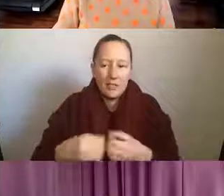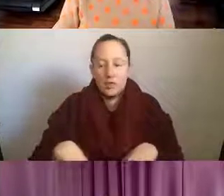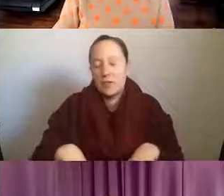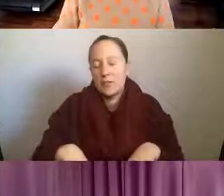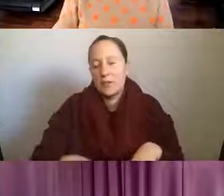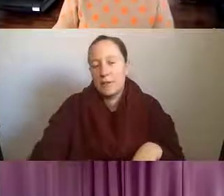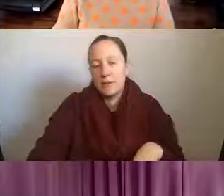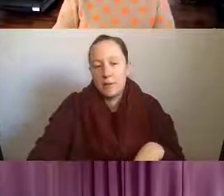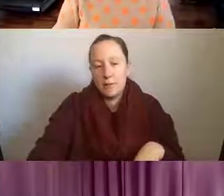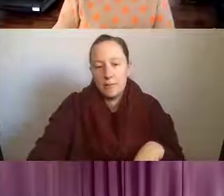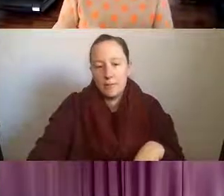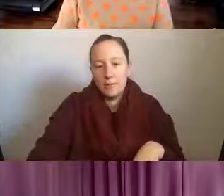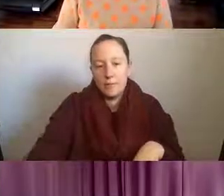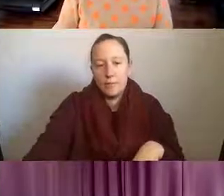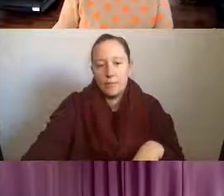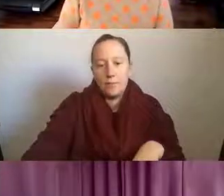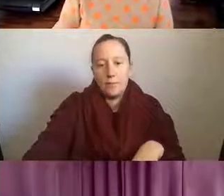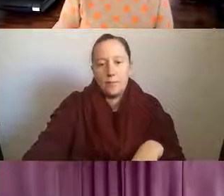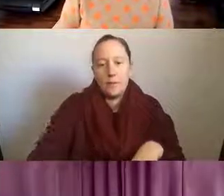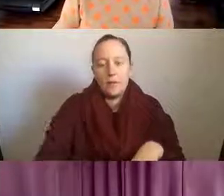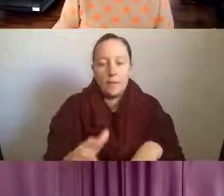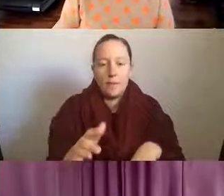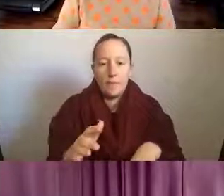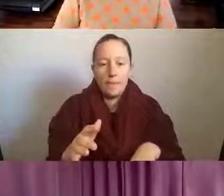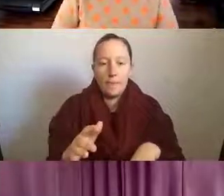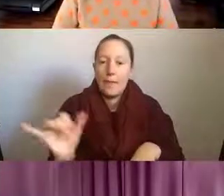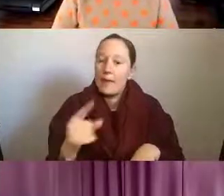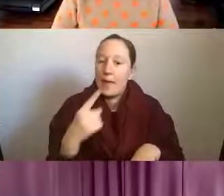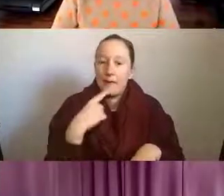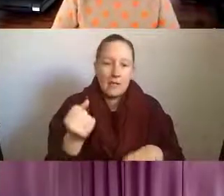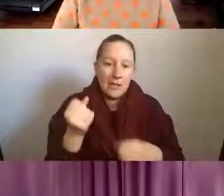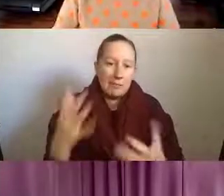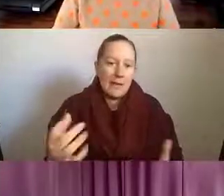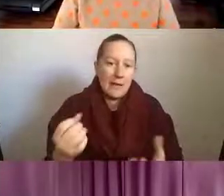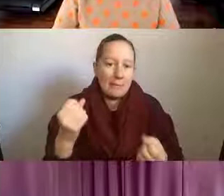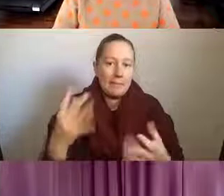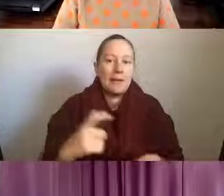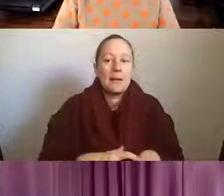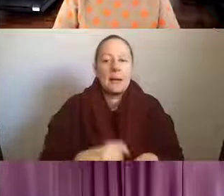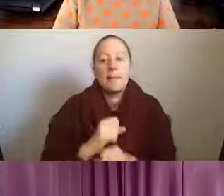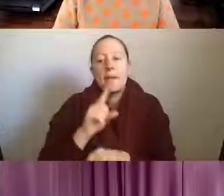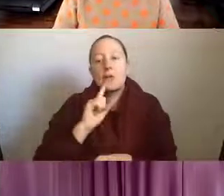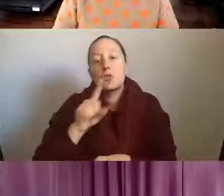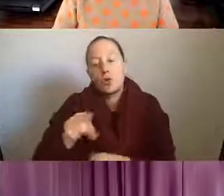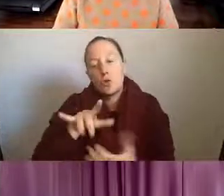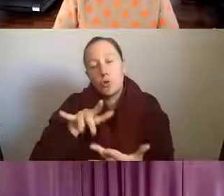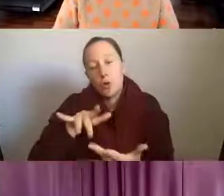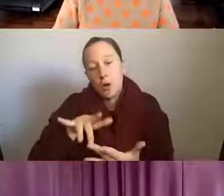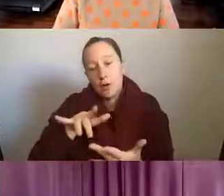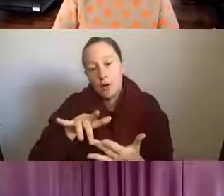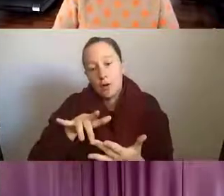And then, also, as I've said a lot of times during this talk, make sure you contact the scientific contacts